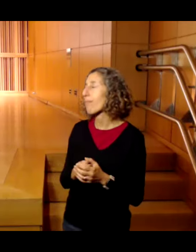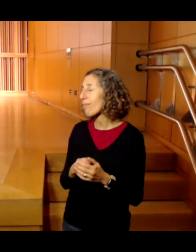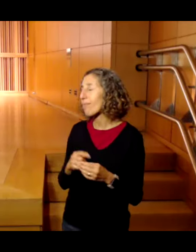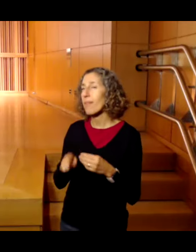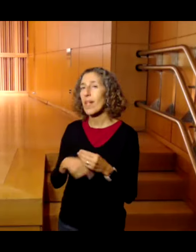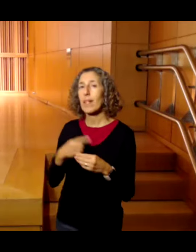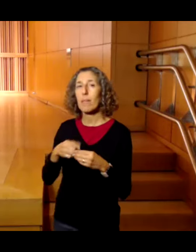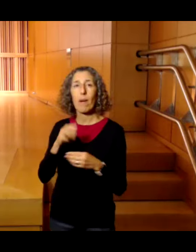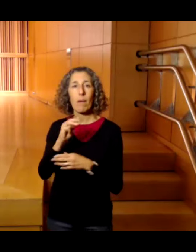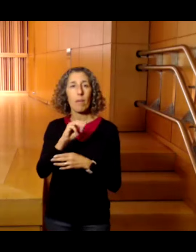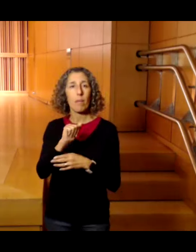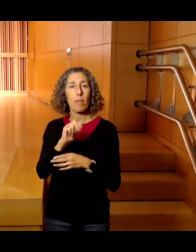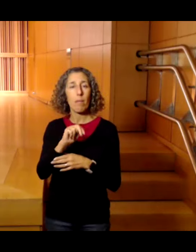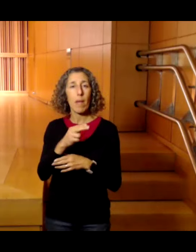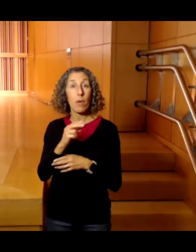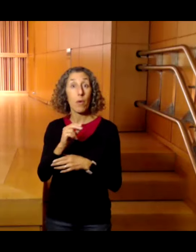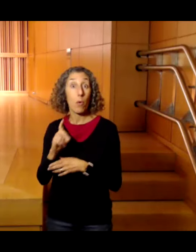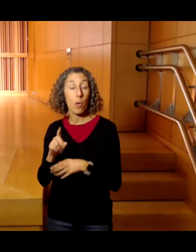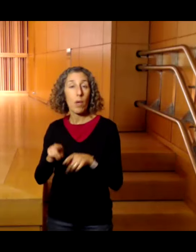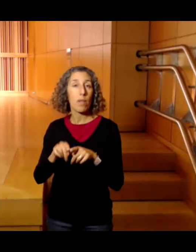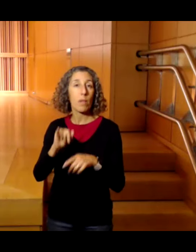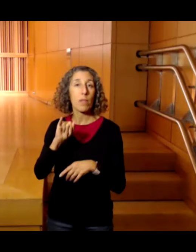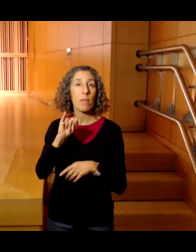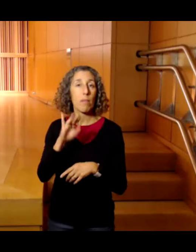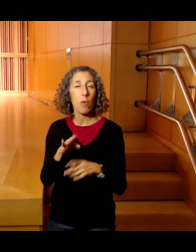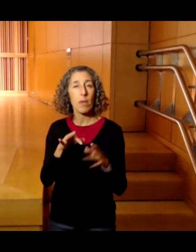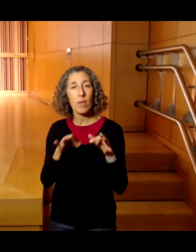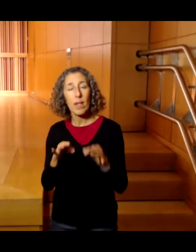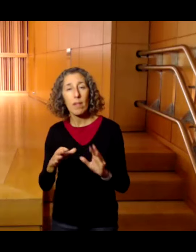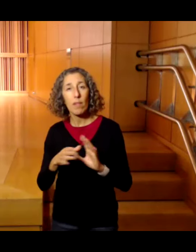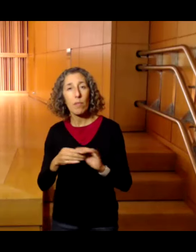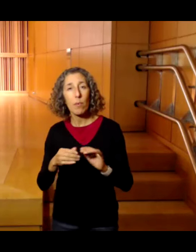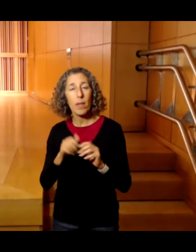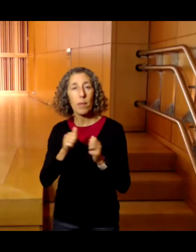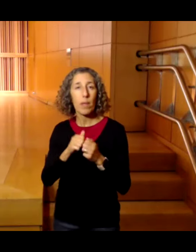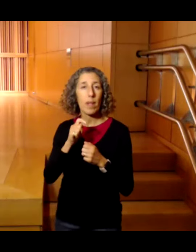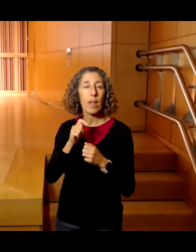Our work in which Baldwin also relates the story of a teenaged affair. that he had with a man 22 years his senior.